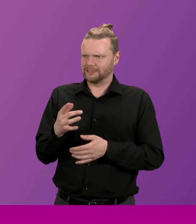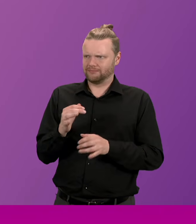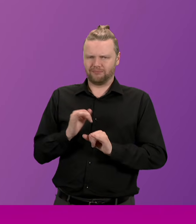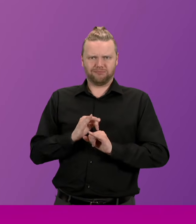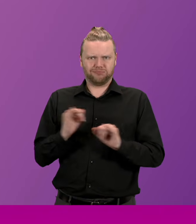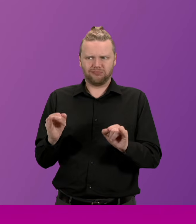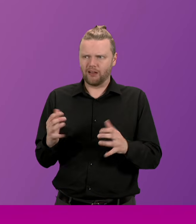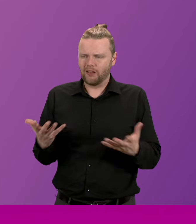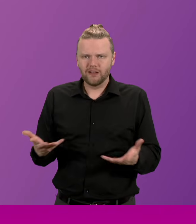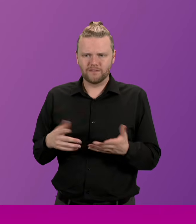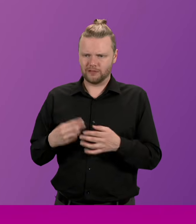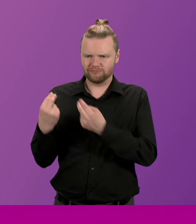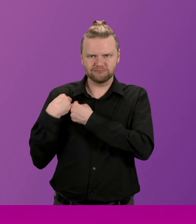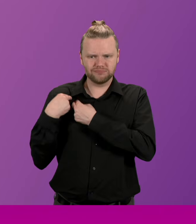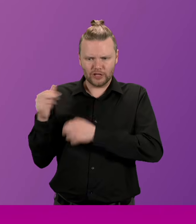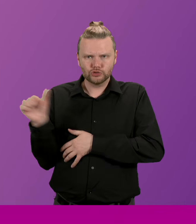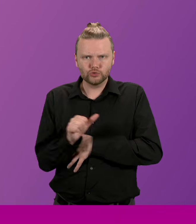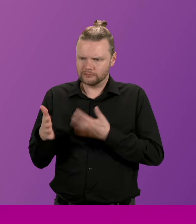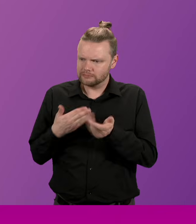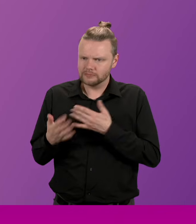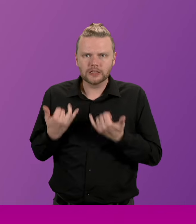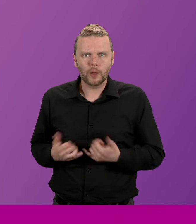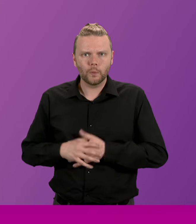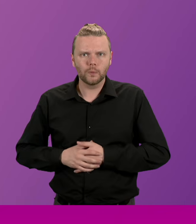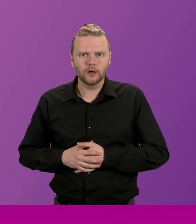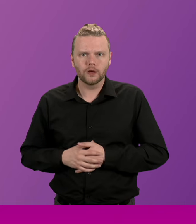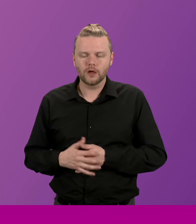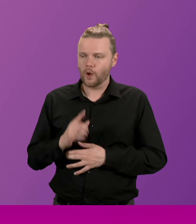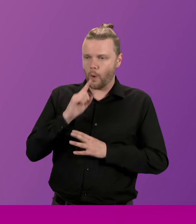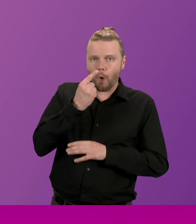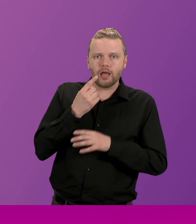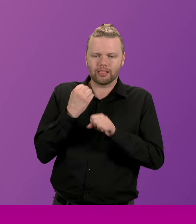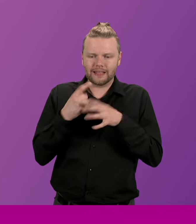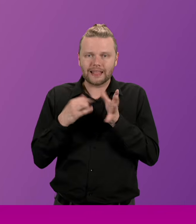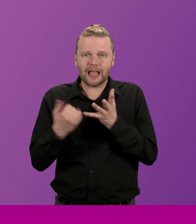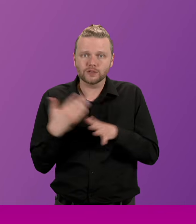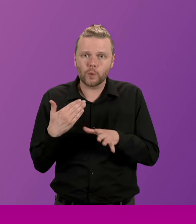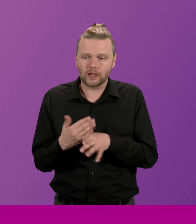of duty by the SNP Government. Oil and gas workers are losing their jobs now,